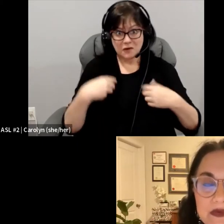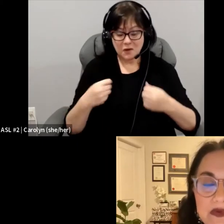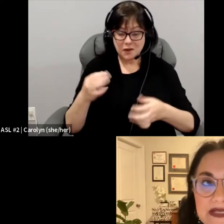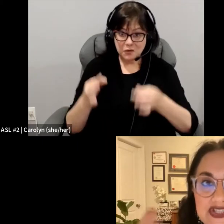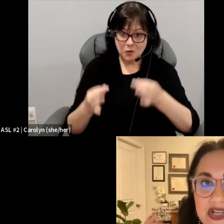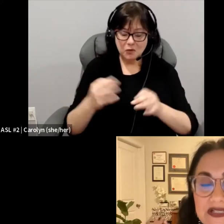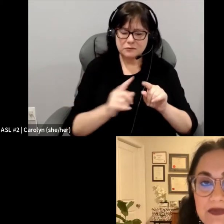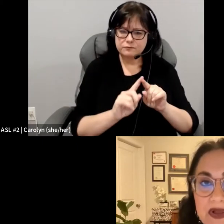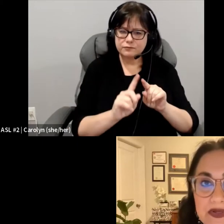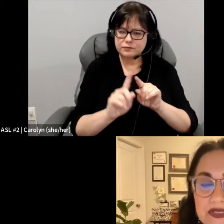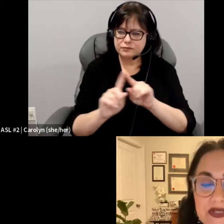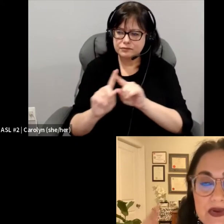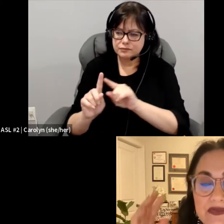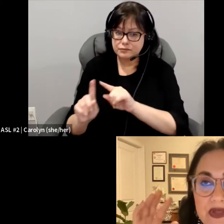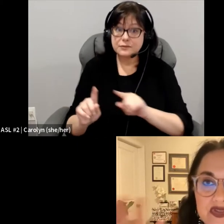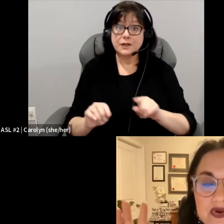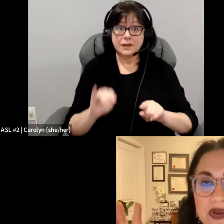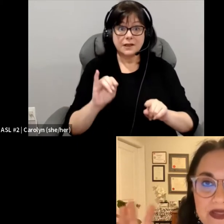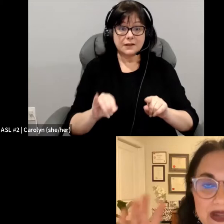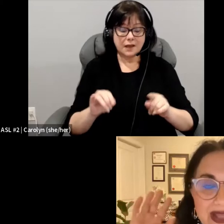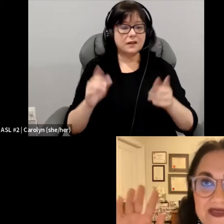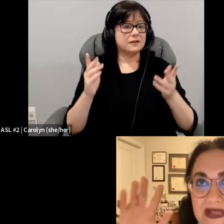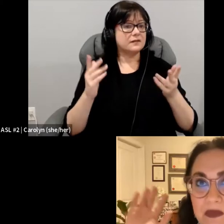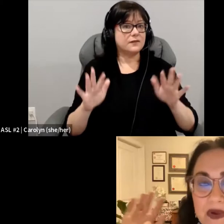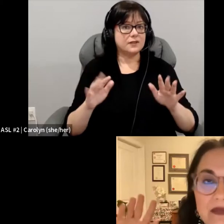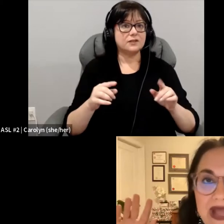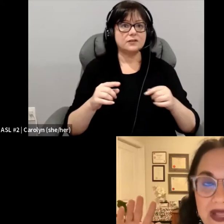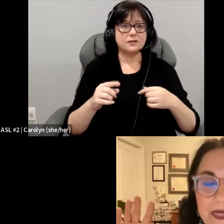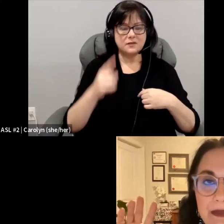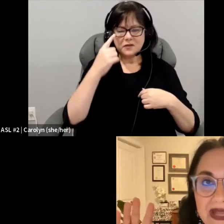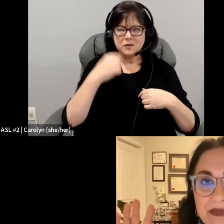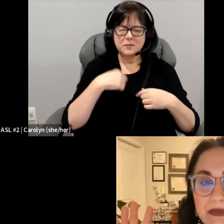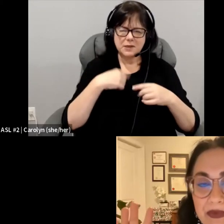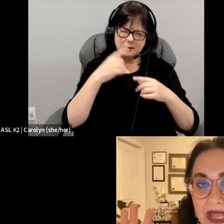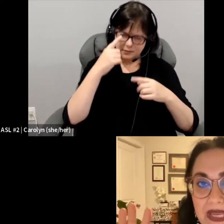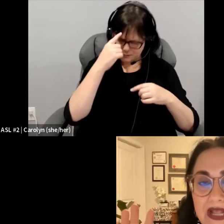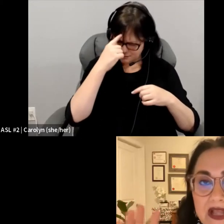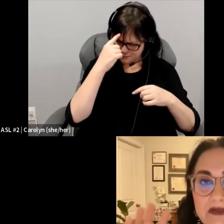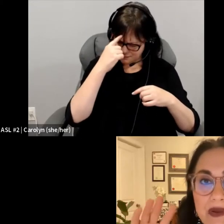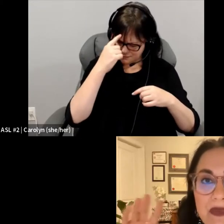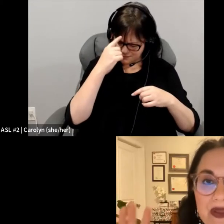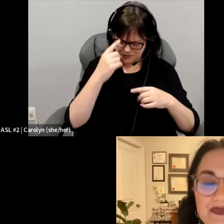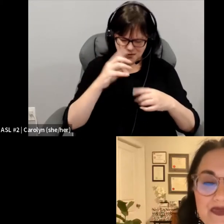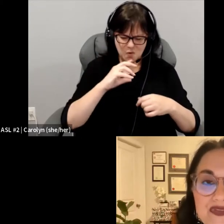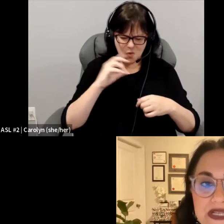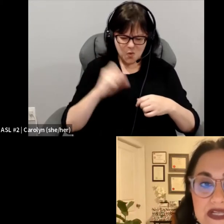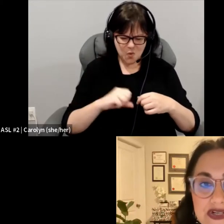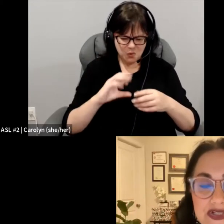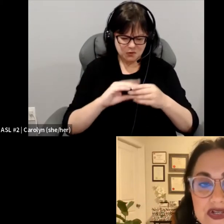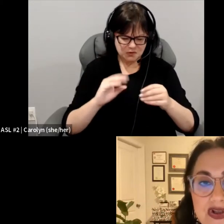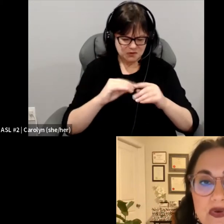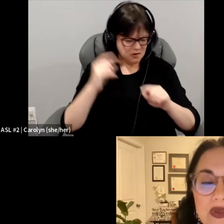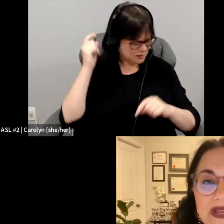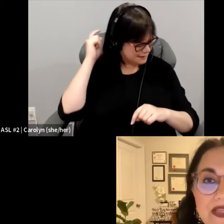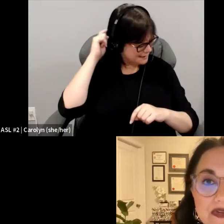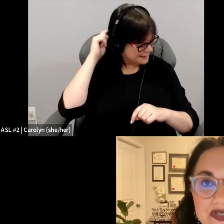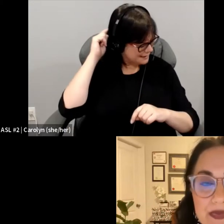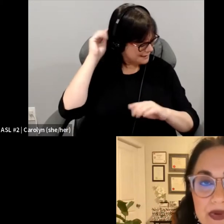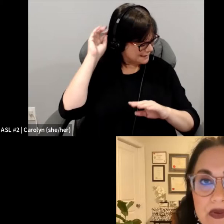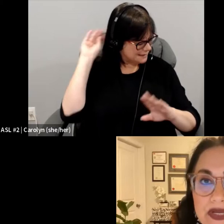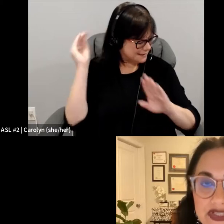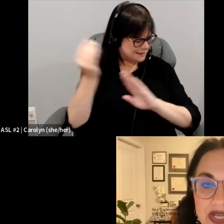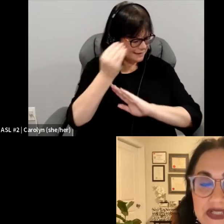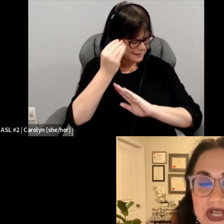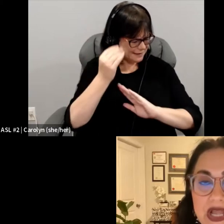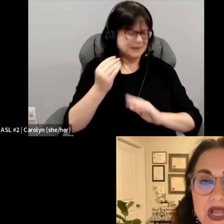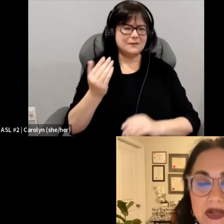A STORY I HAVE IN THE BACK OF MY BRAIN FROM 15 YEARS AGO WHEN ANOTHER SUPREME COURT JUDGE